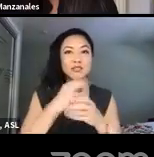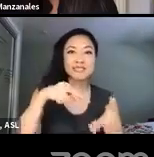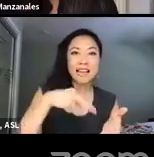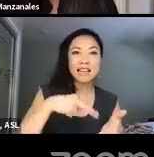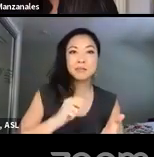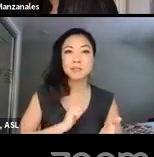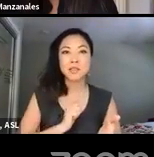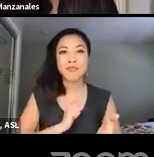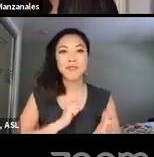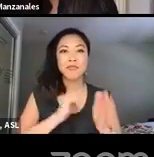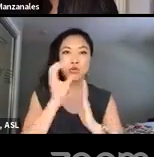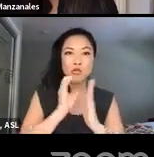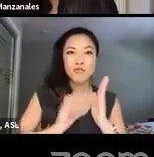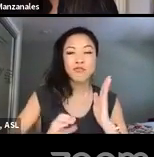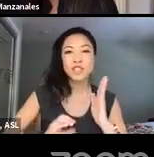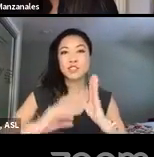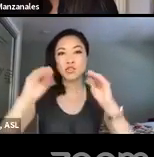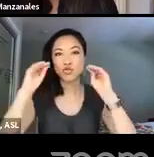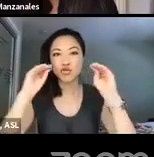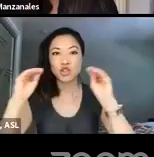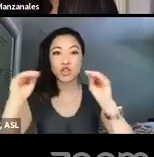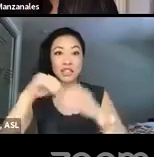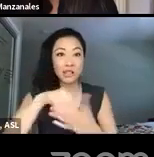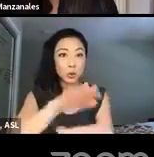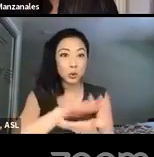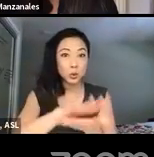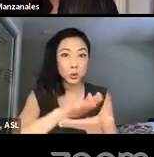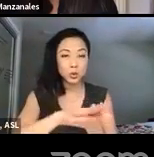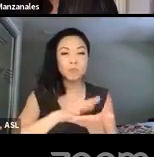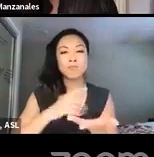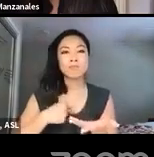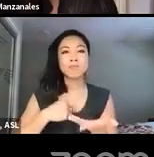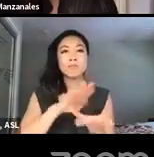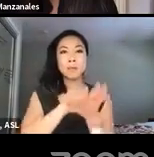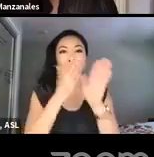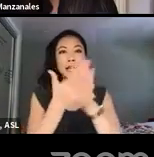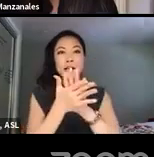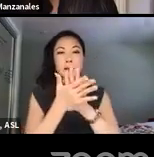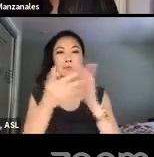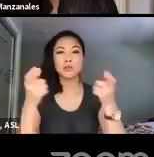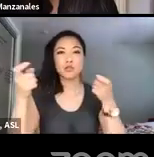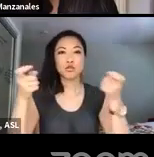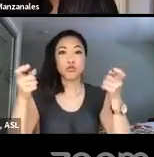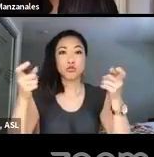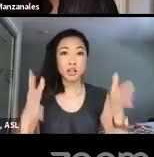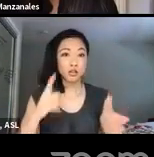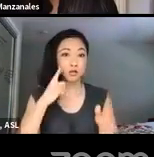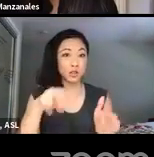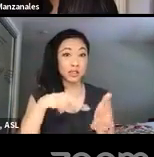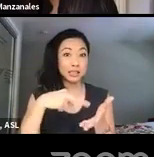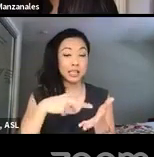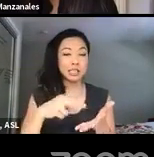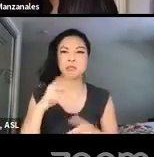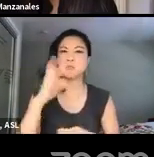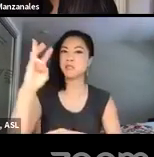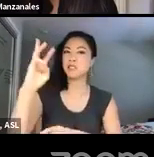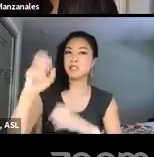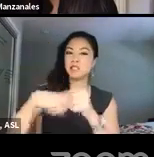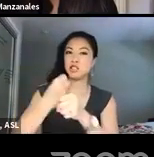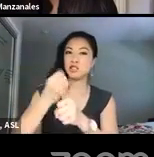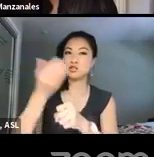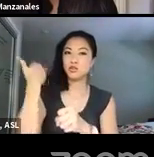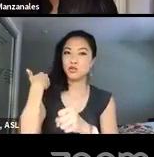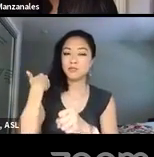of arts education and we'll talk it from there. Ana, why don't you kick us off?